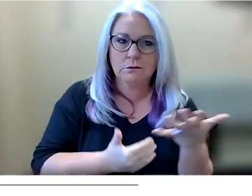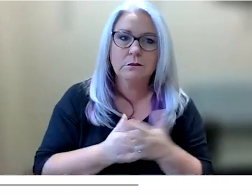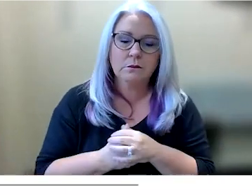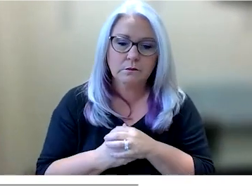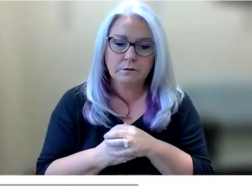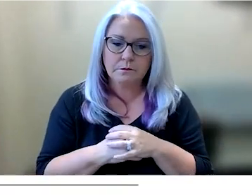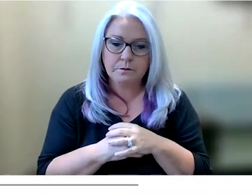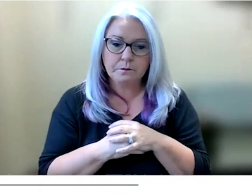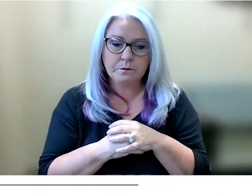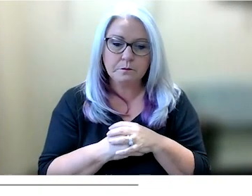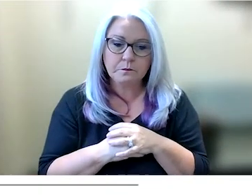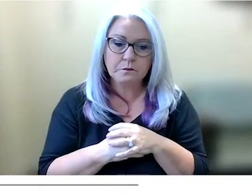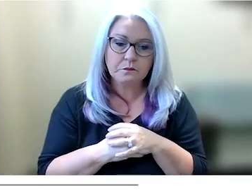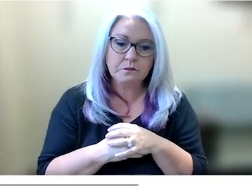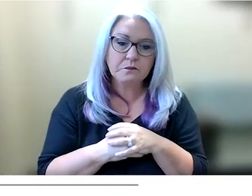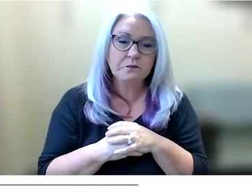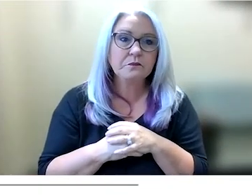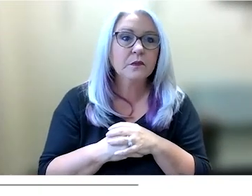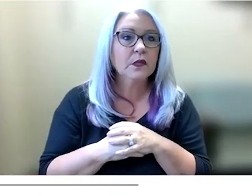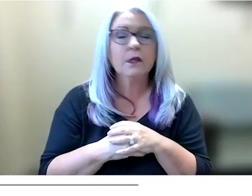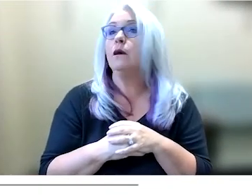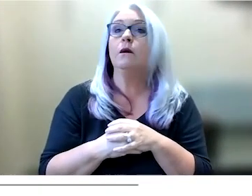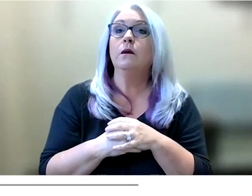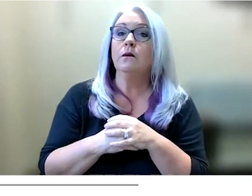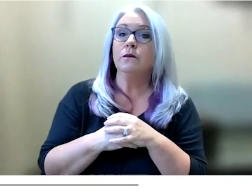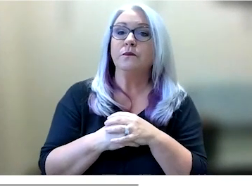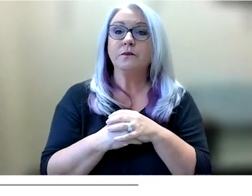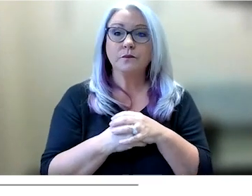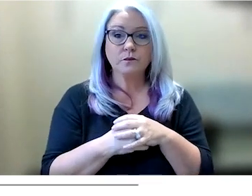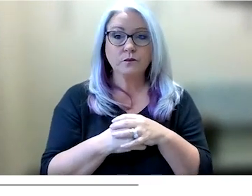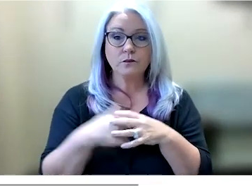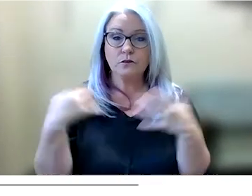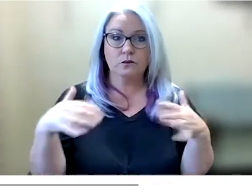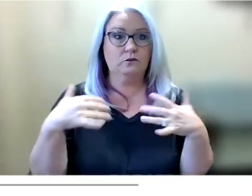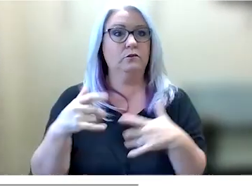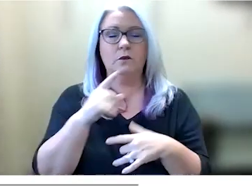It has a huge impact on work and life. So we found in our